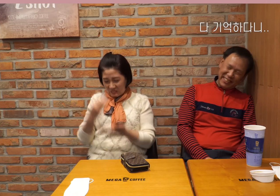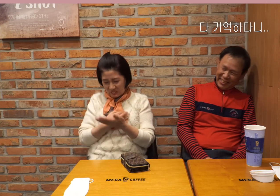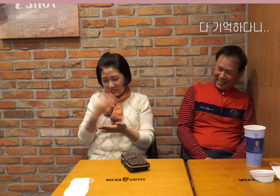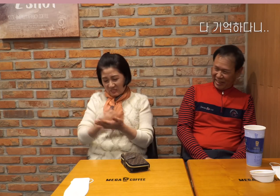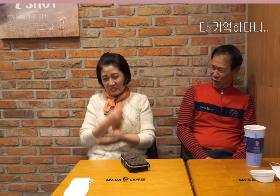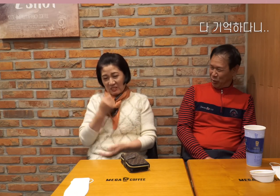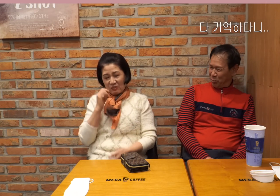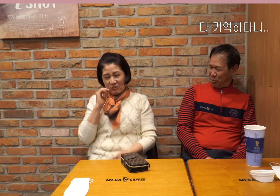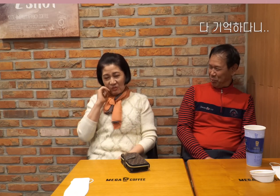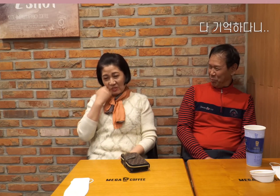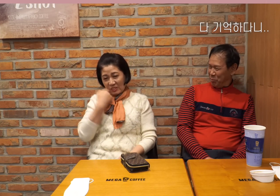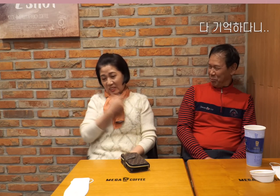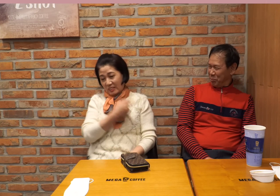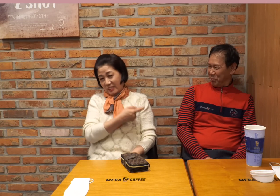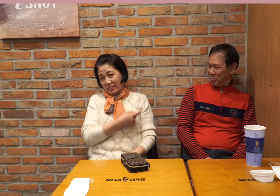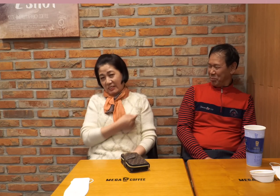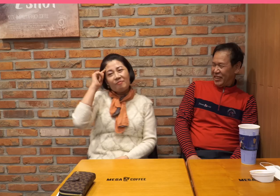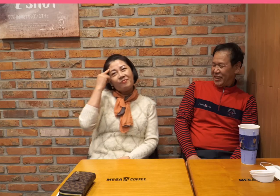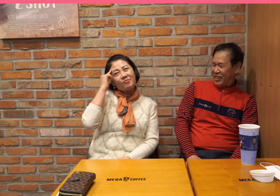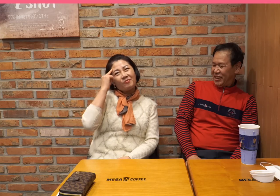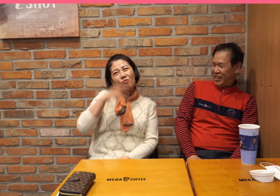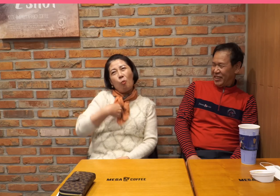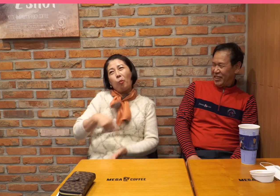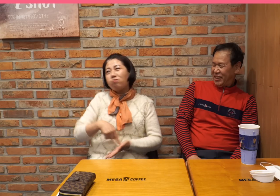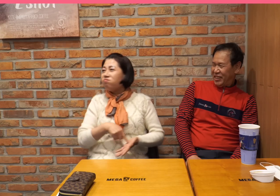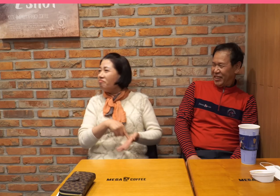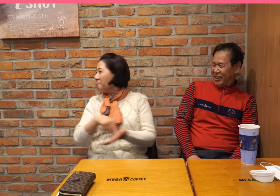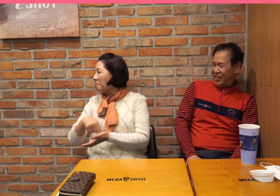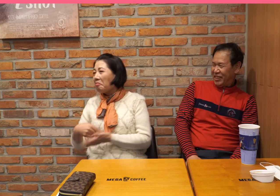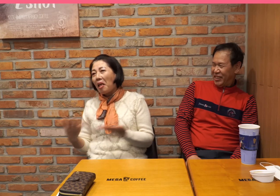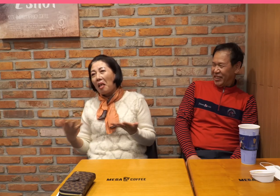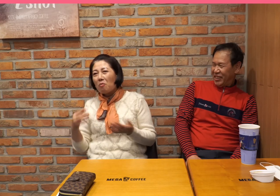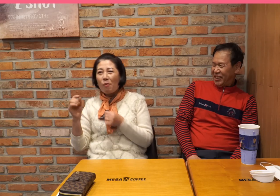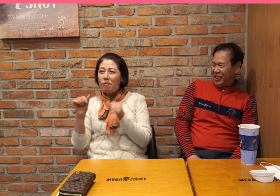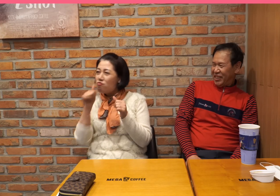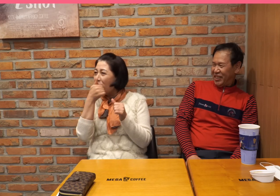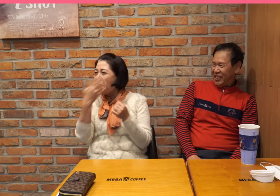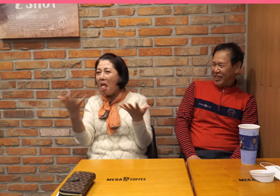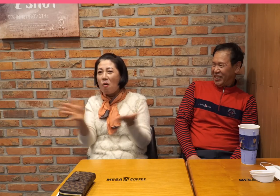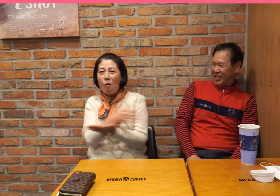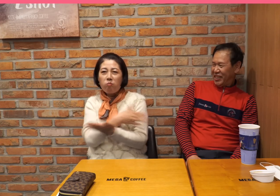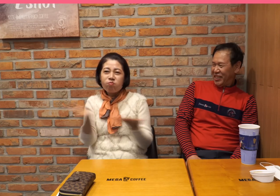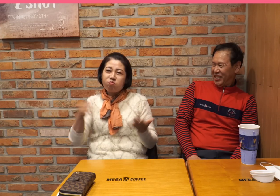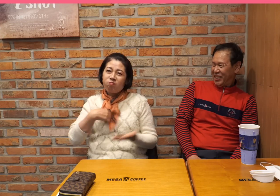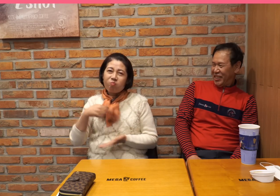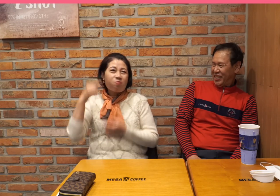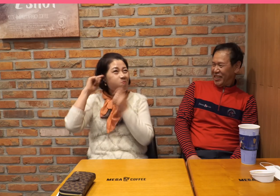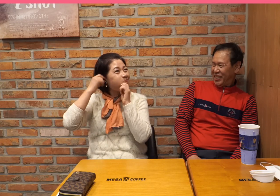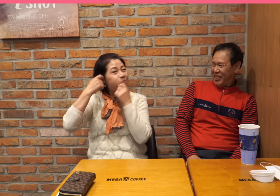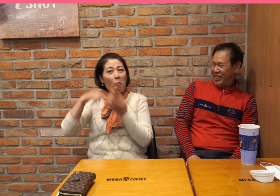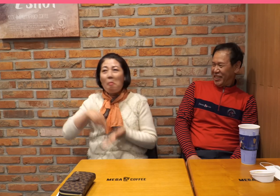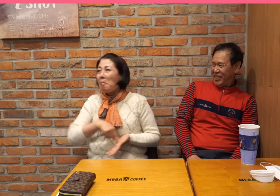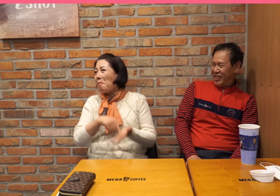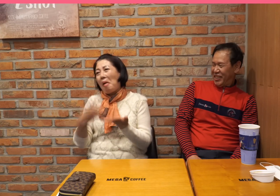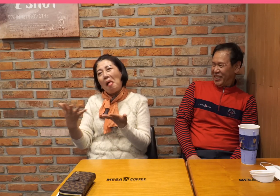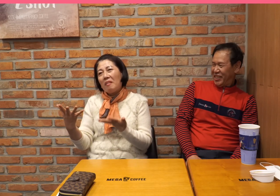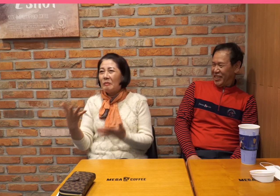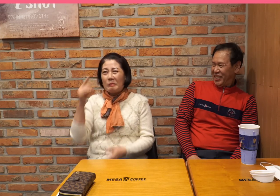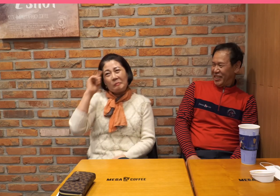It was difficult to make money. When to learn sign language. After that, it was as if nothing was left of my life.